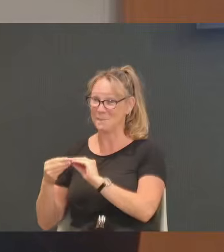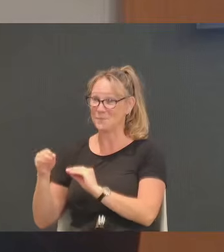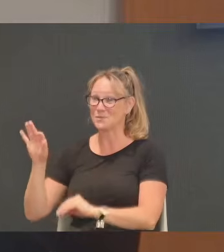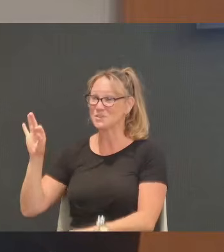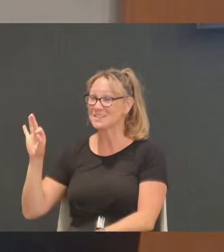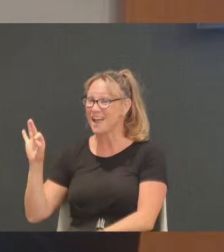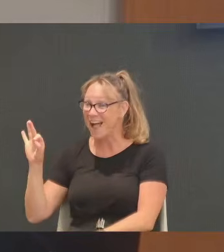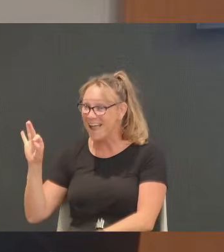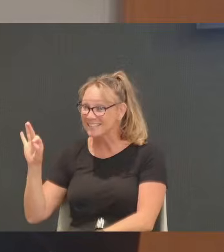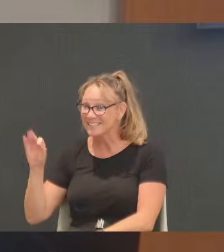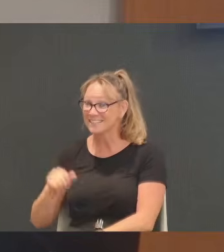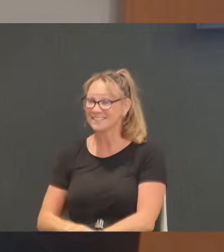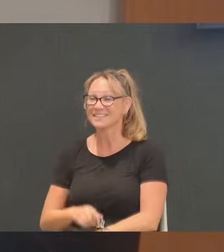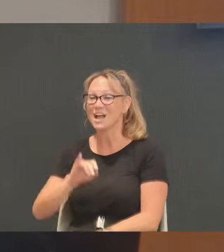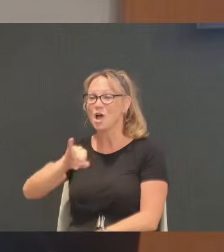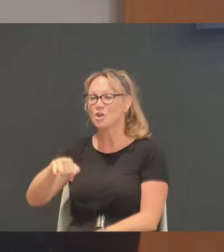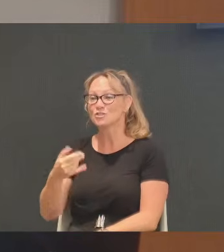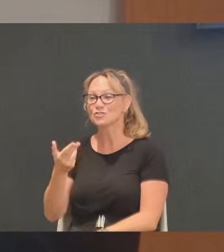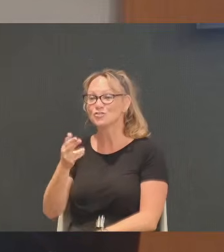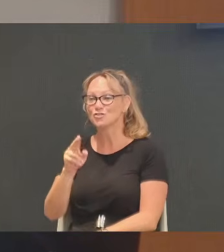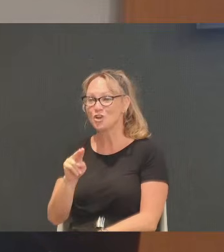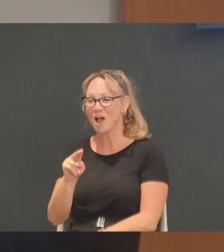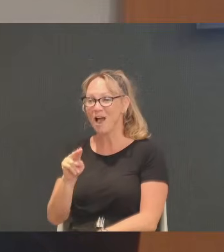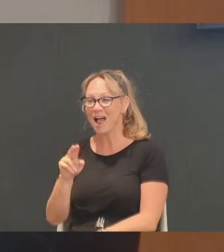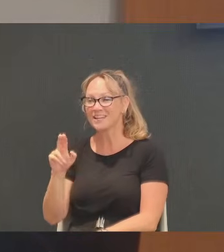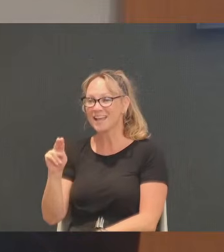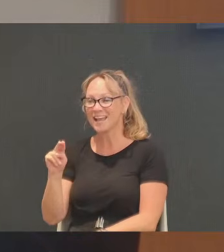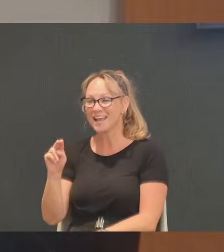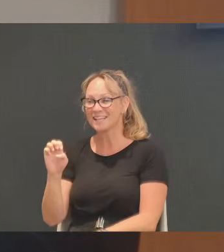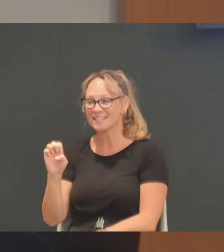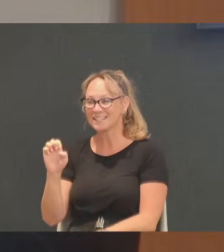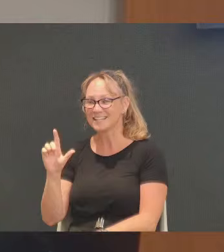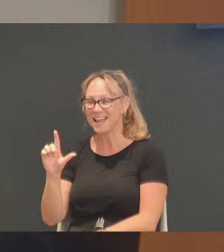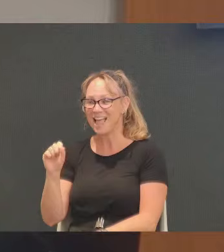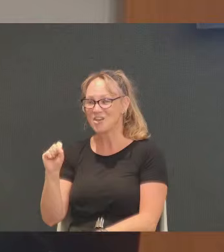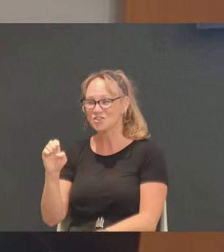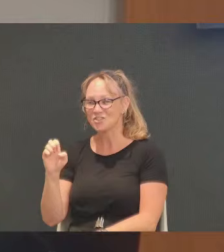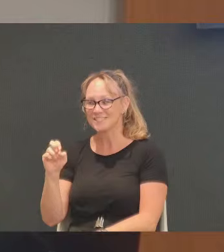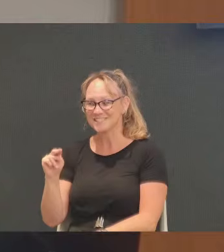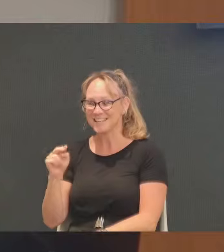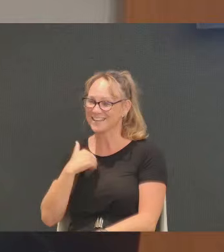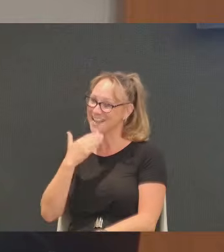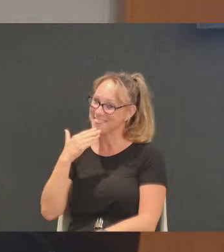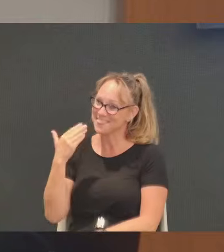John Nelson who's also here today. In fact, the entire team at JFS, but John in particular for